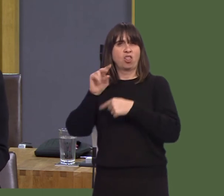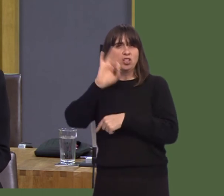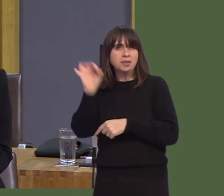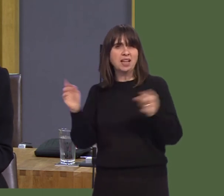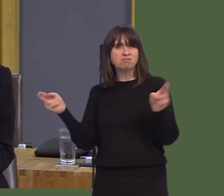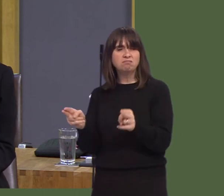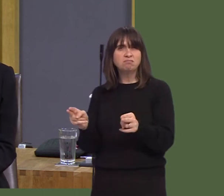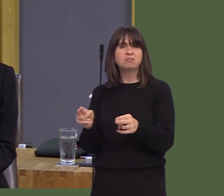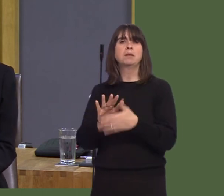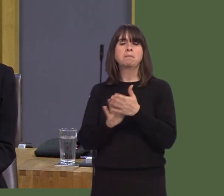actually publish any minutes.